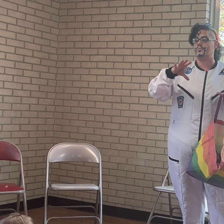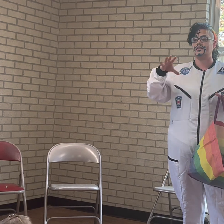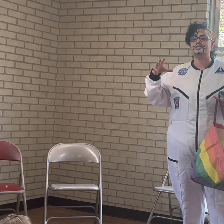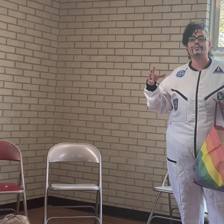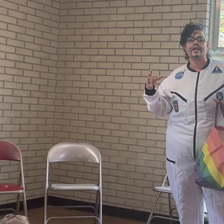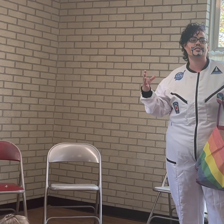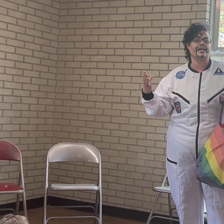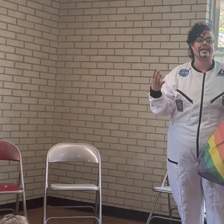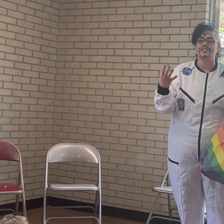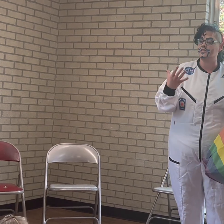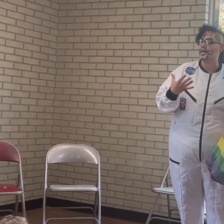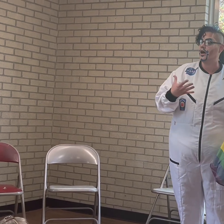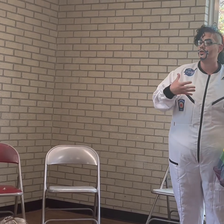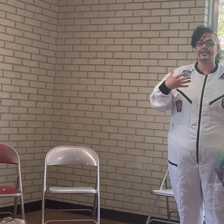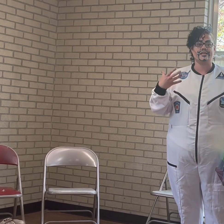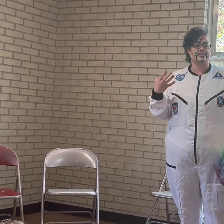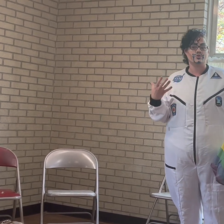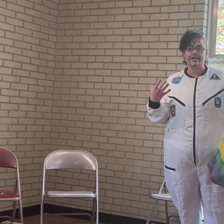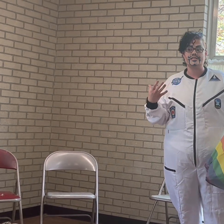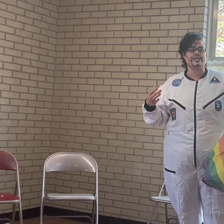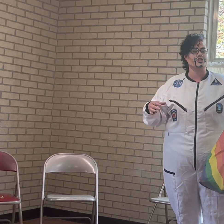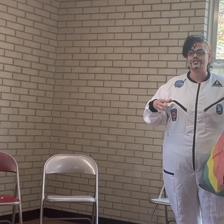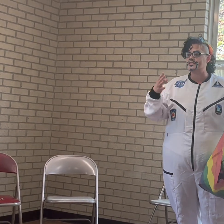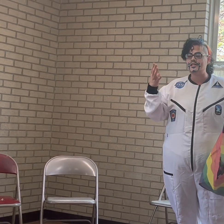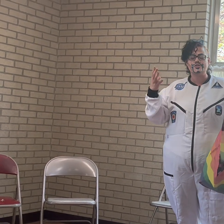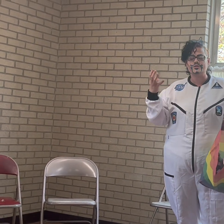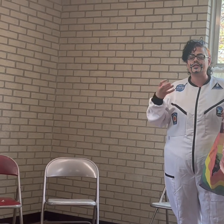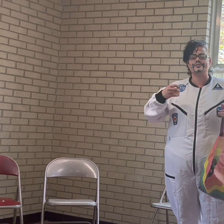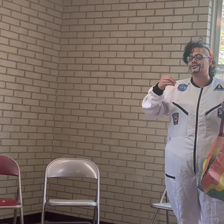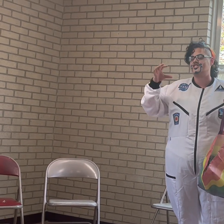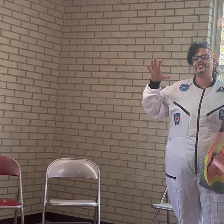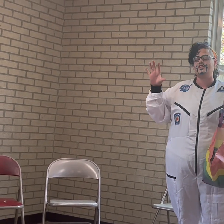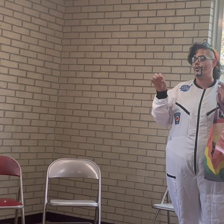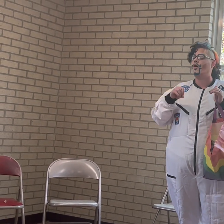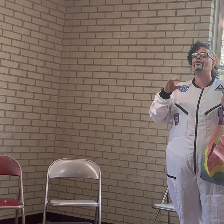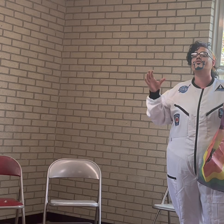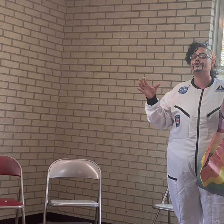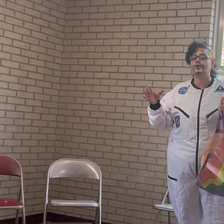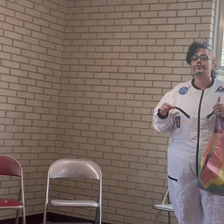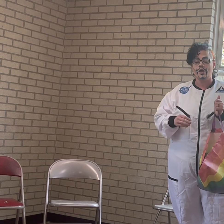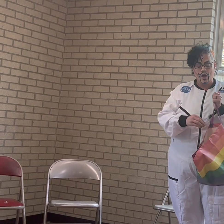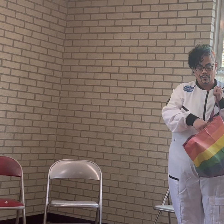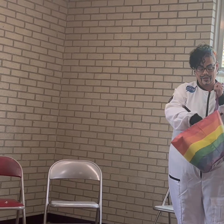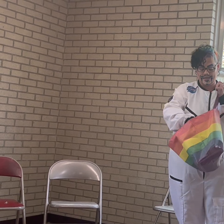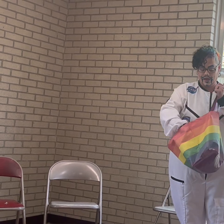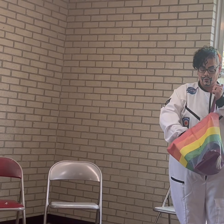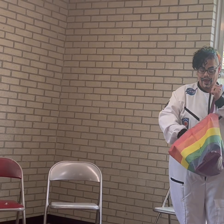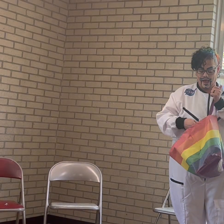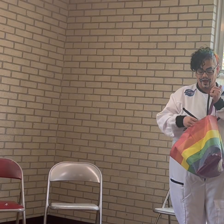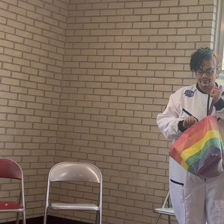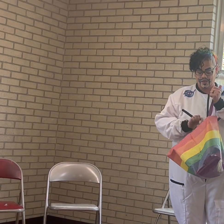in a big space it gets loud, it gets crazy, your sensories just go overload. We now have